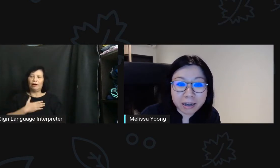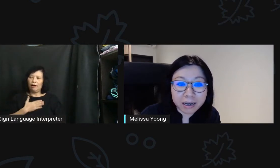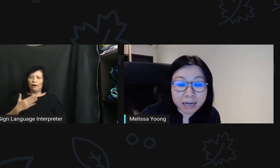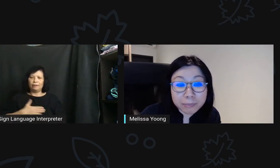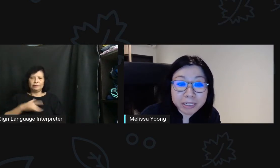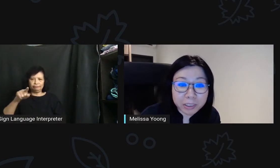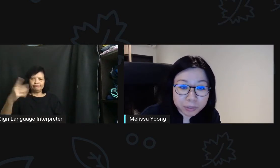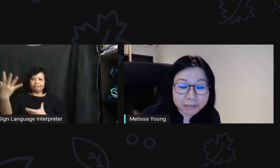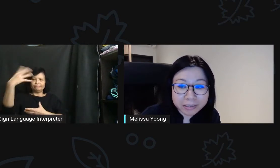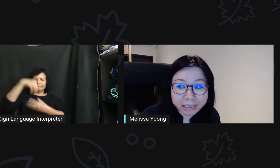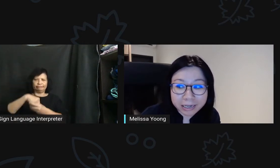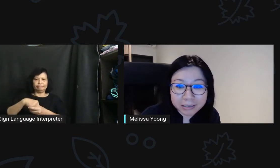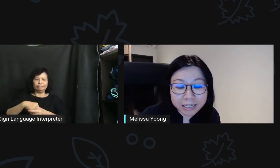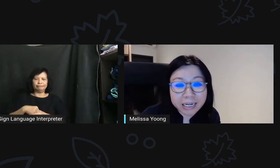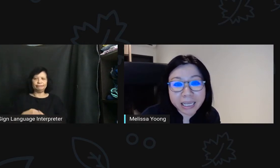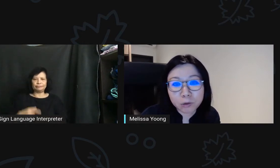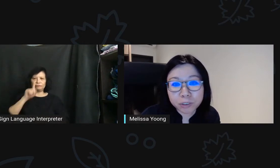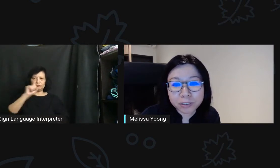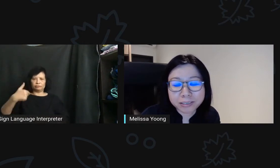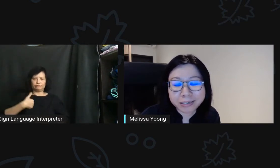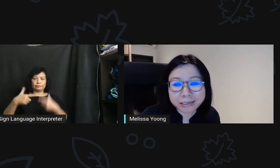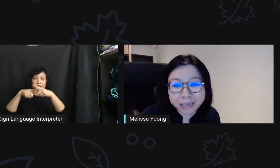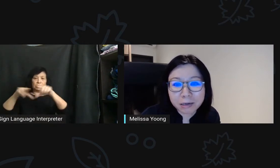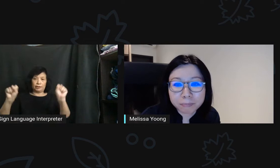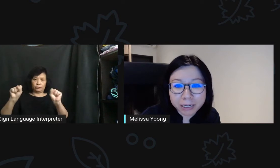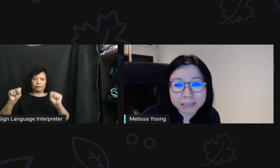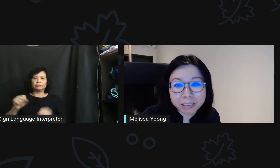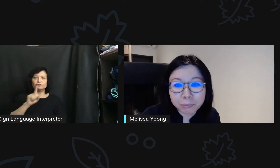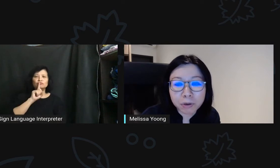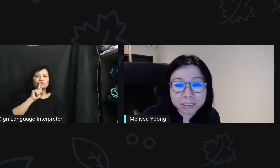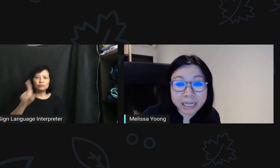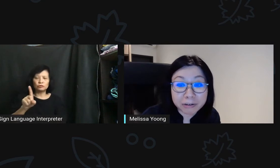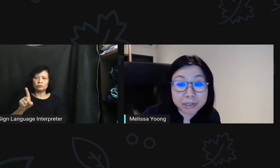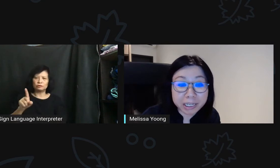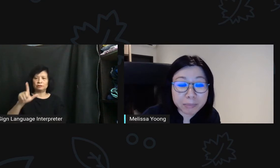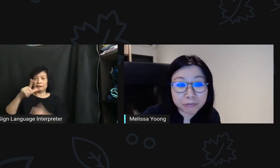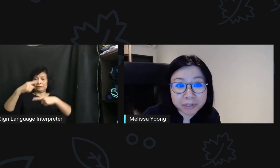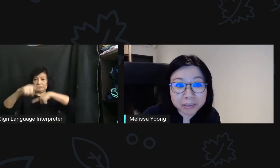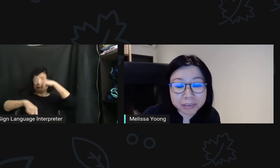I’m a linguist, and sign language is a young but important area in my field.